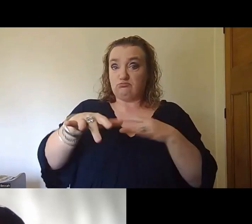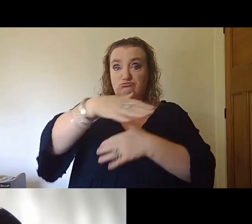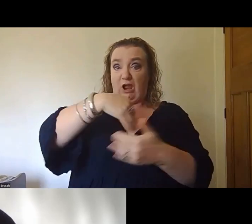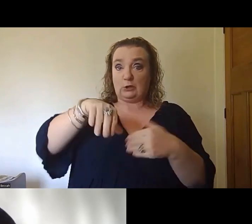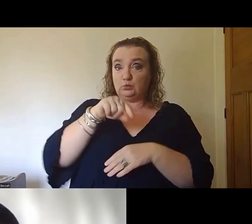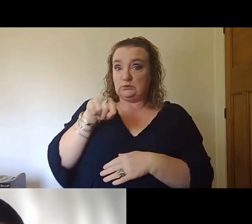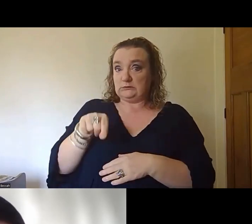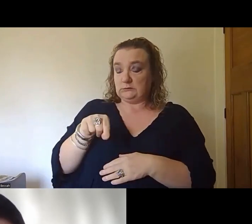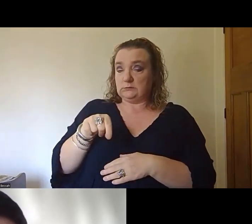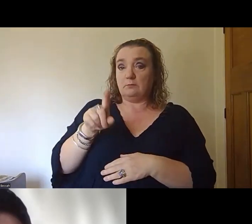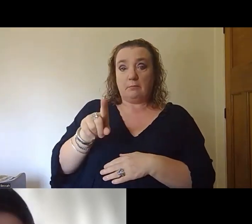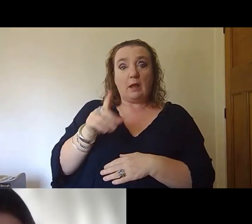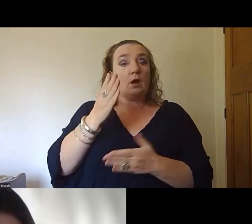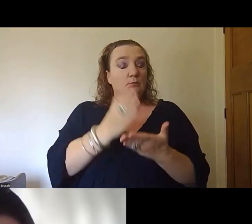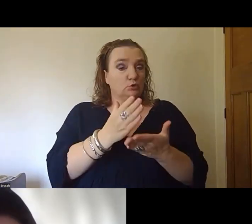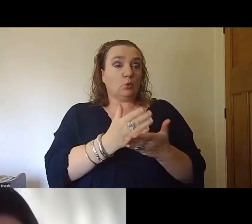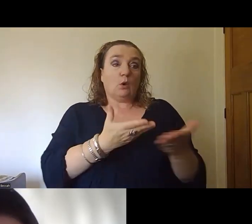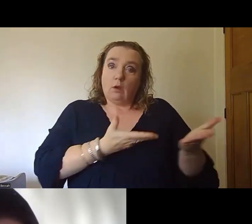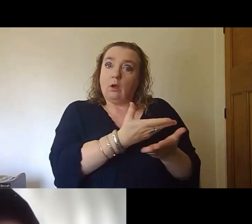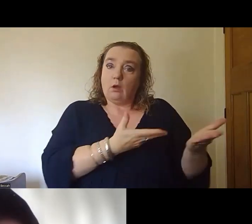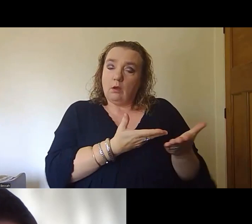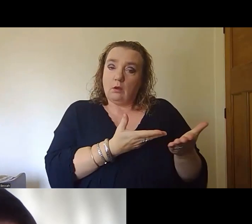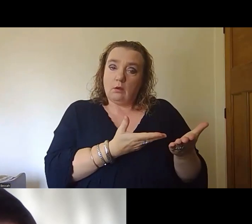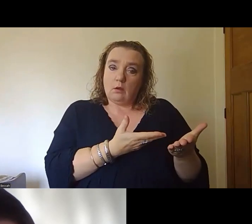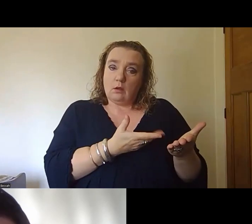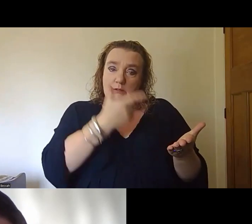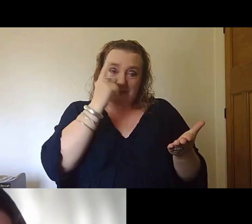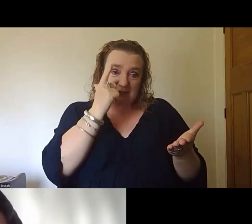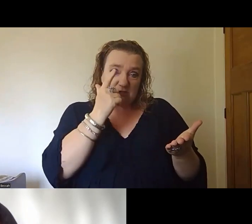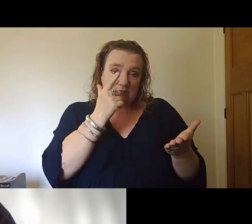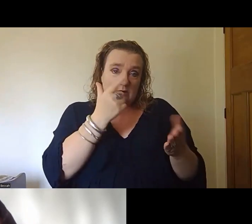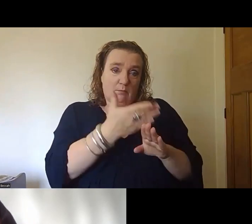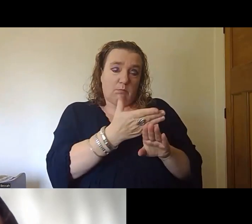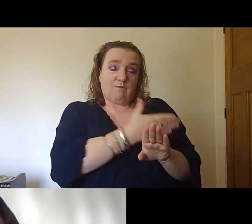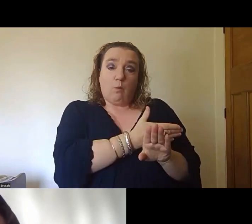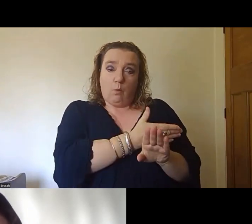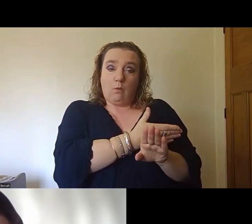I'm sure they did liaise a lot with the teachers to help make sure that my experience